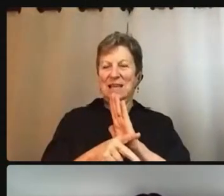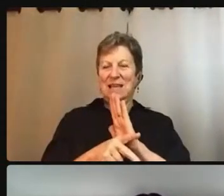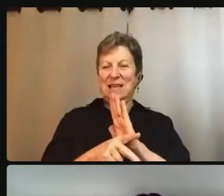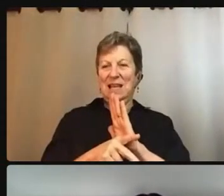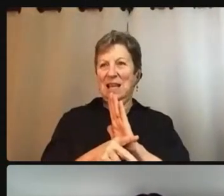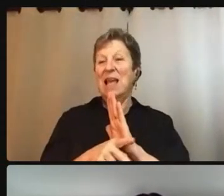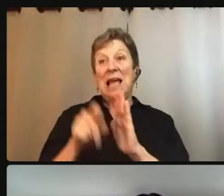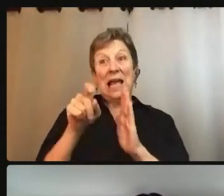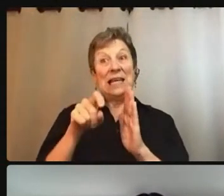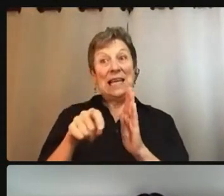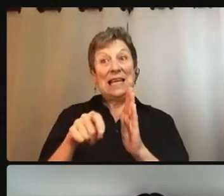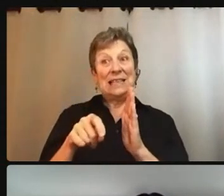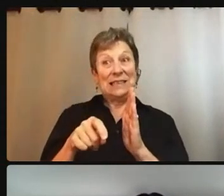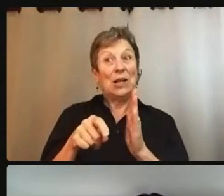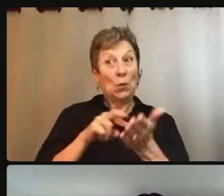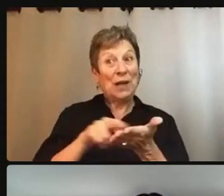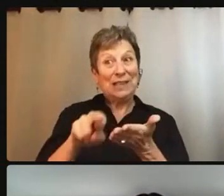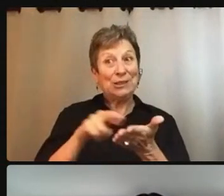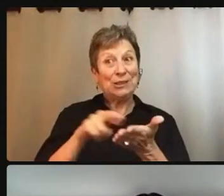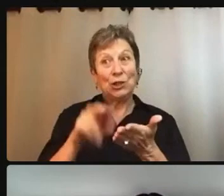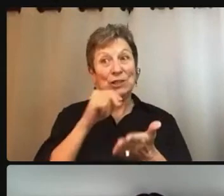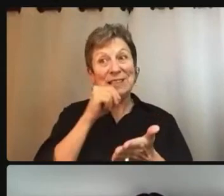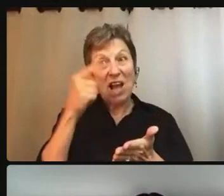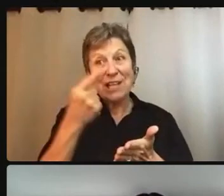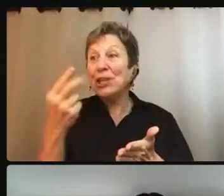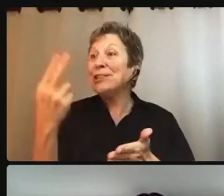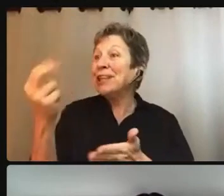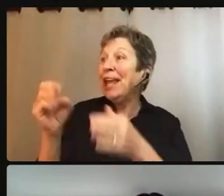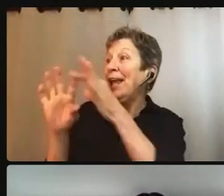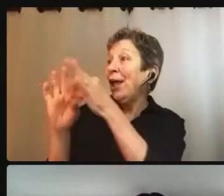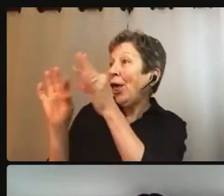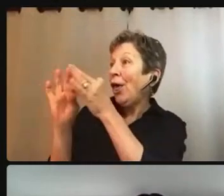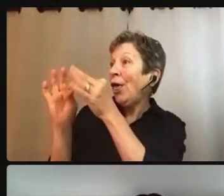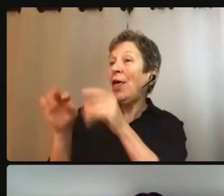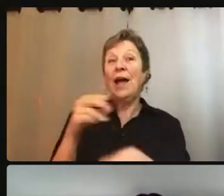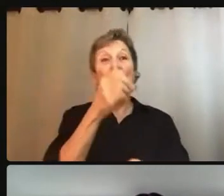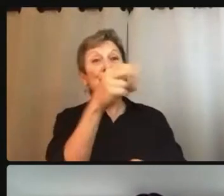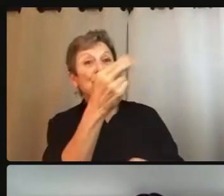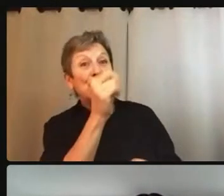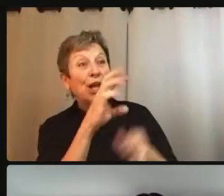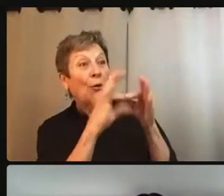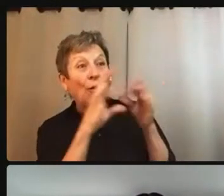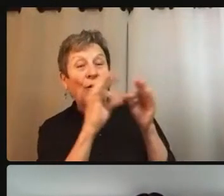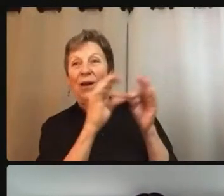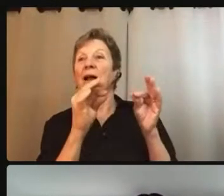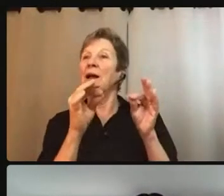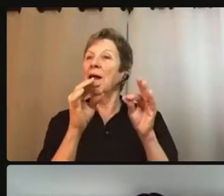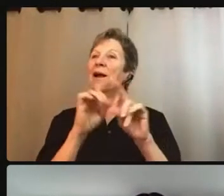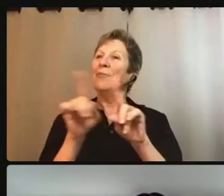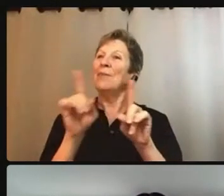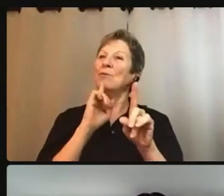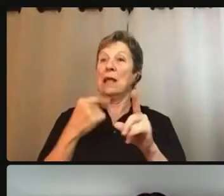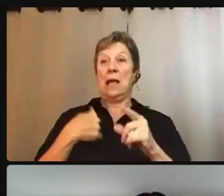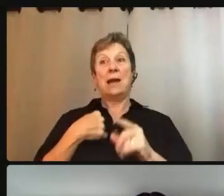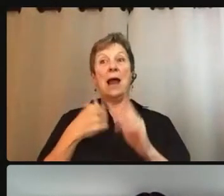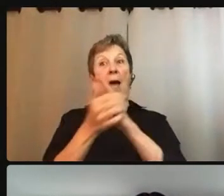IT'S I MEA IT TAKES A LOT OF RESEARCH AND JUST HE SAID SHE